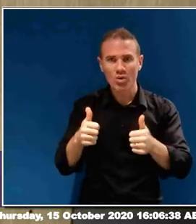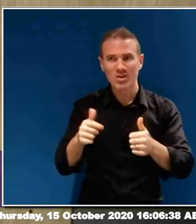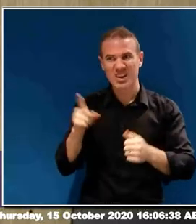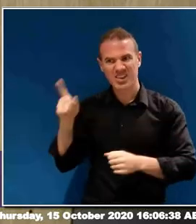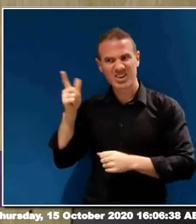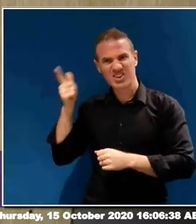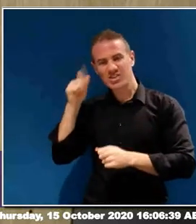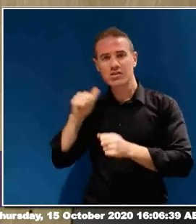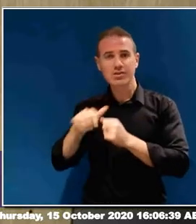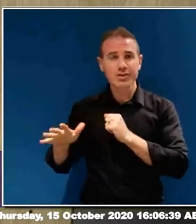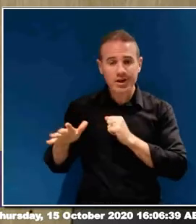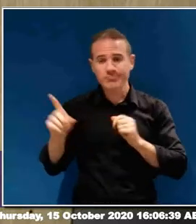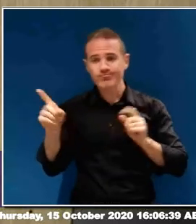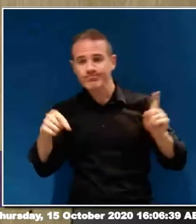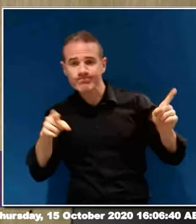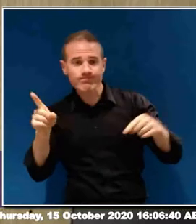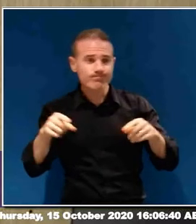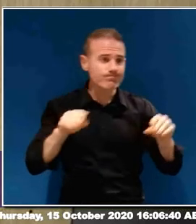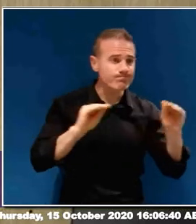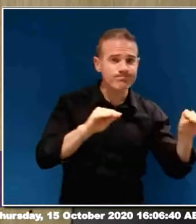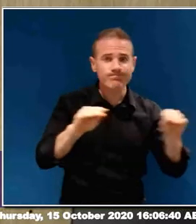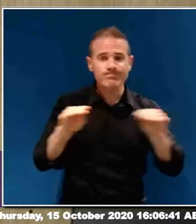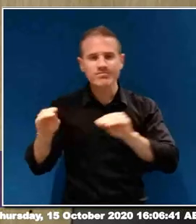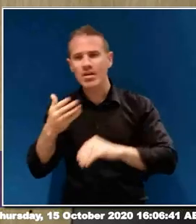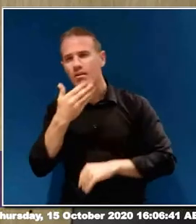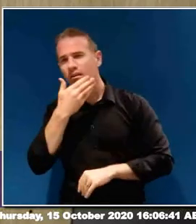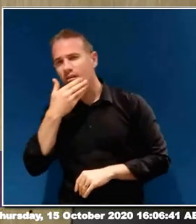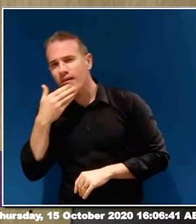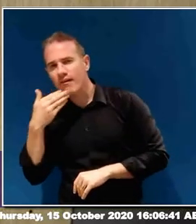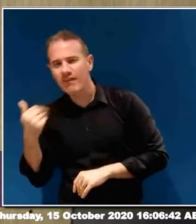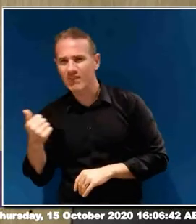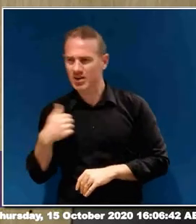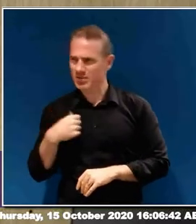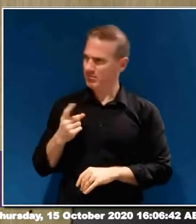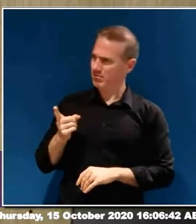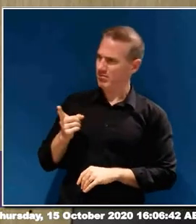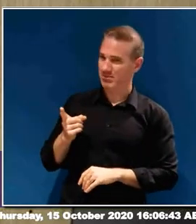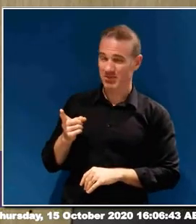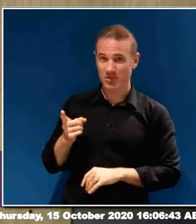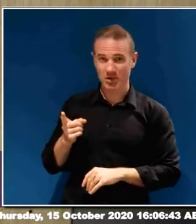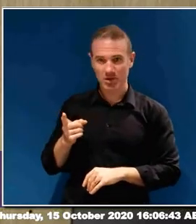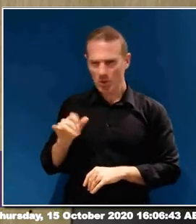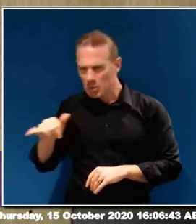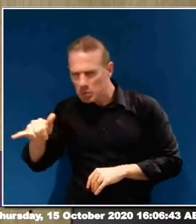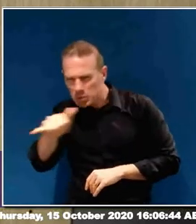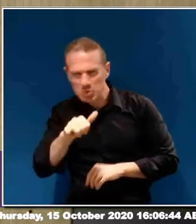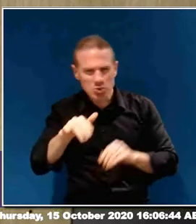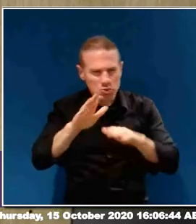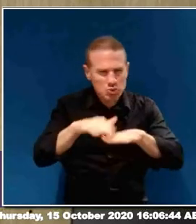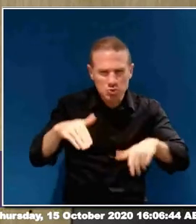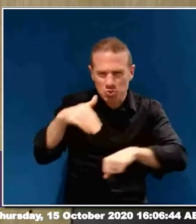So there are, absolutely, these processes can work, but we need everybody singing